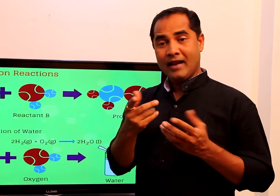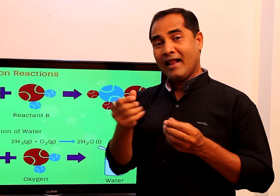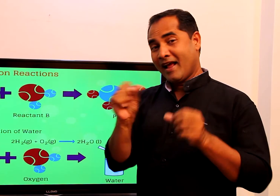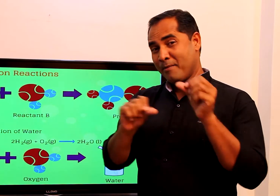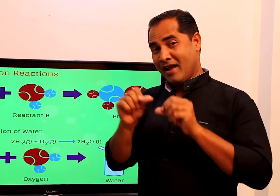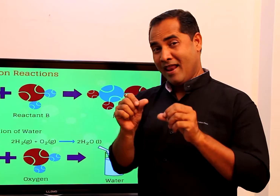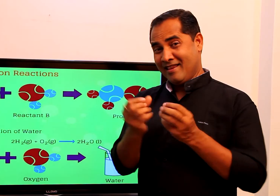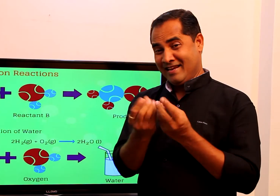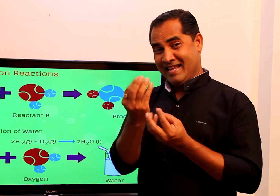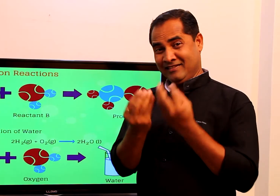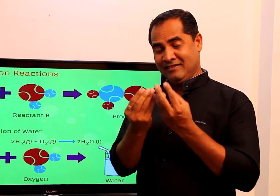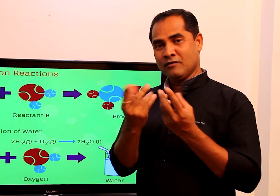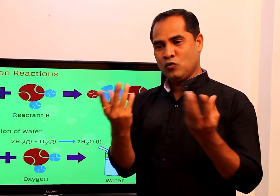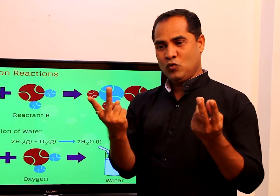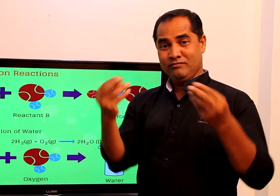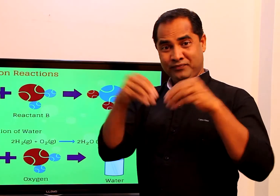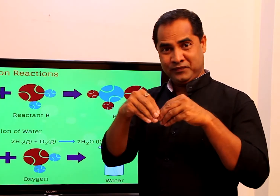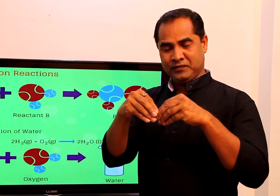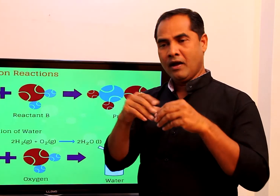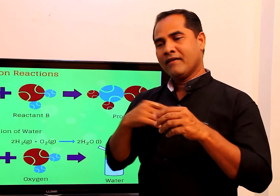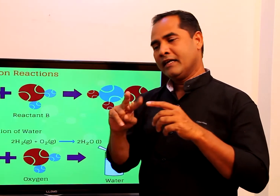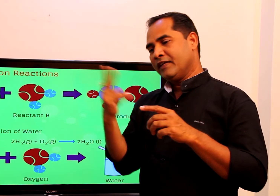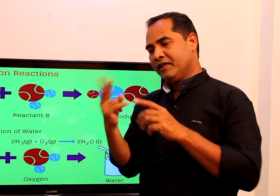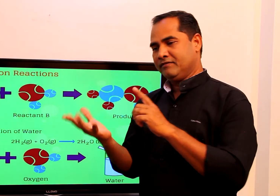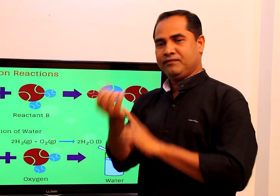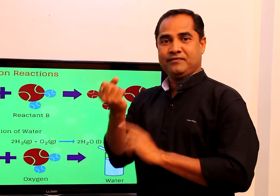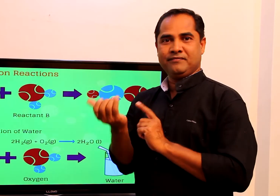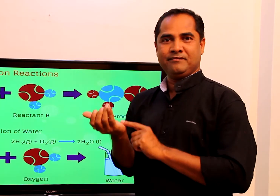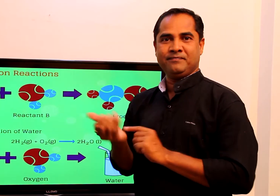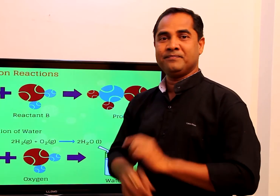water. That's the Combination reaction.